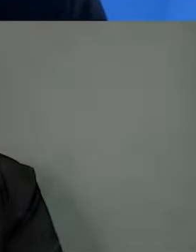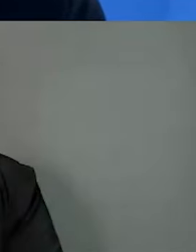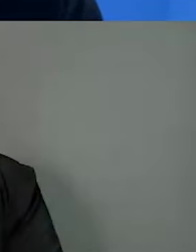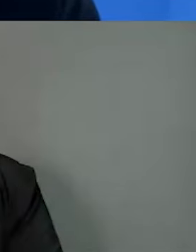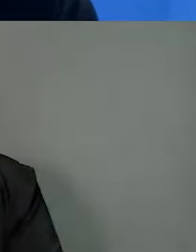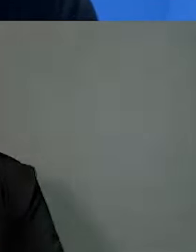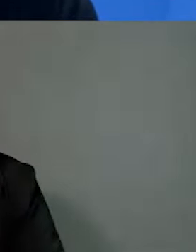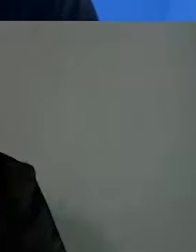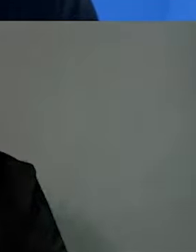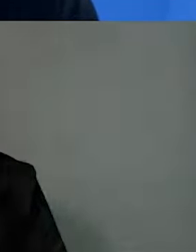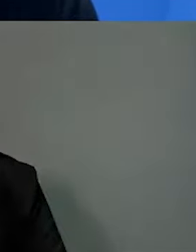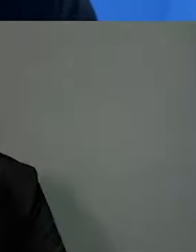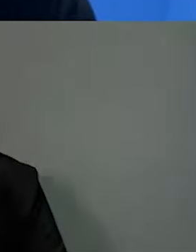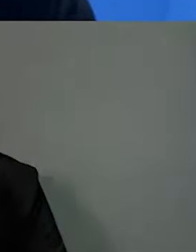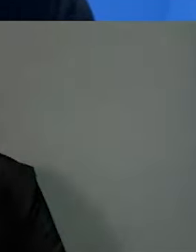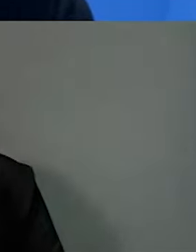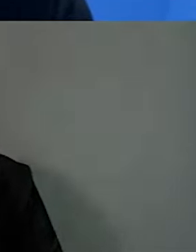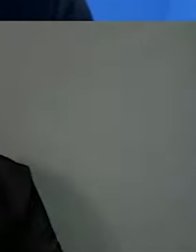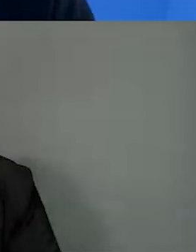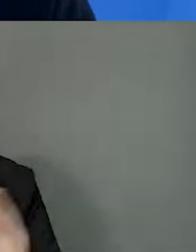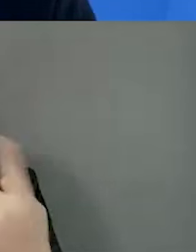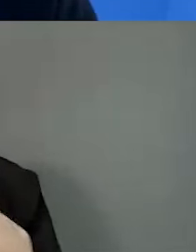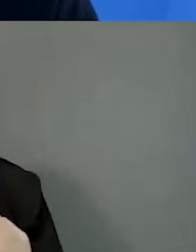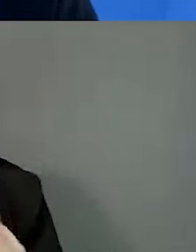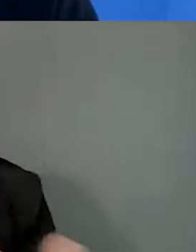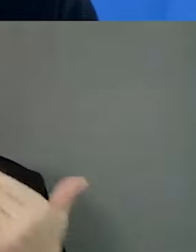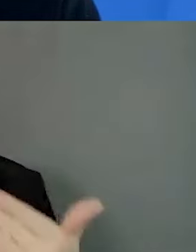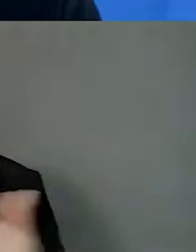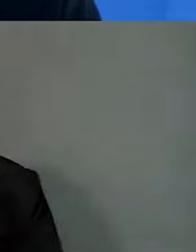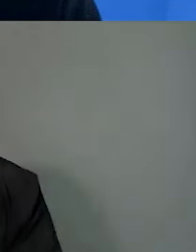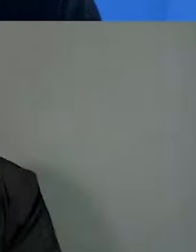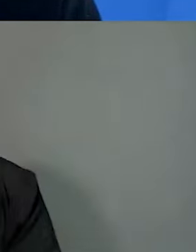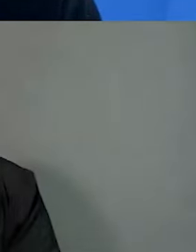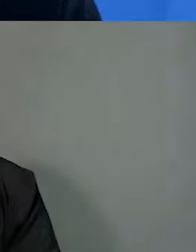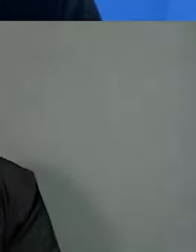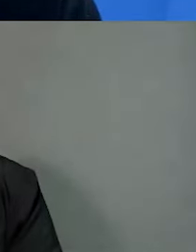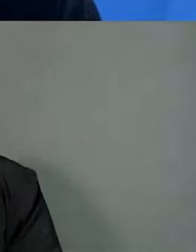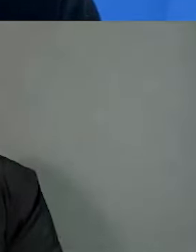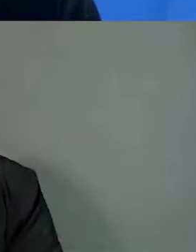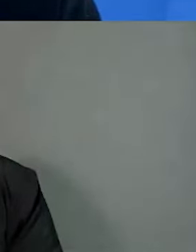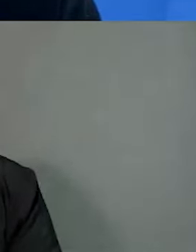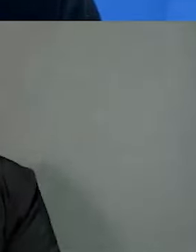so thank you for that. I do want to thank you for participating today,